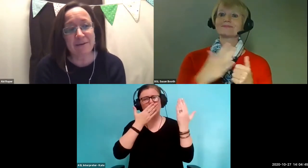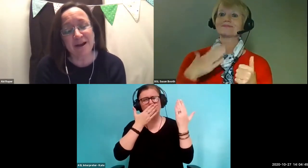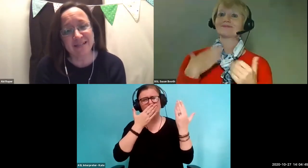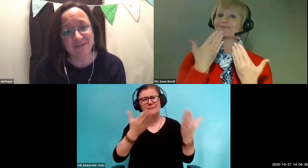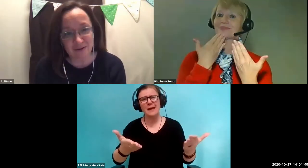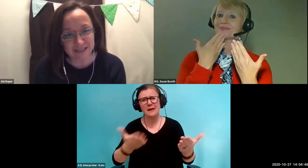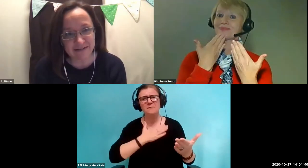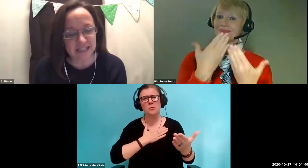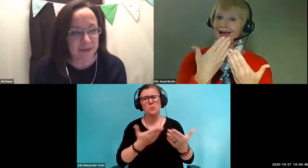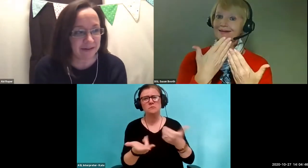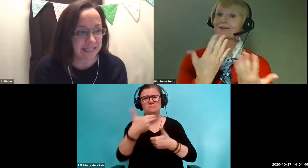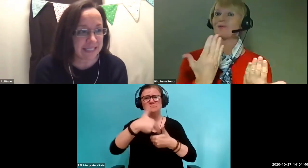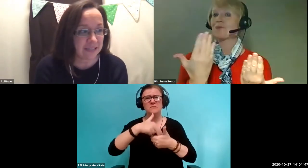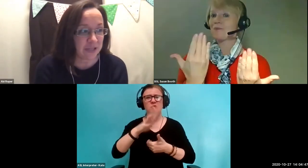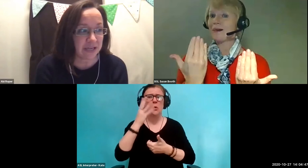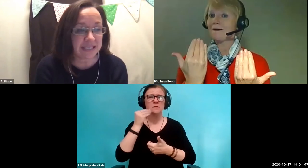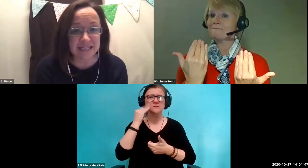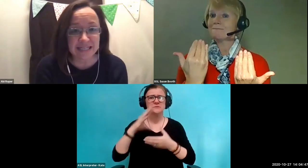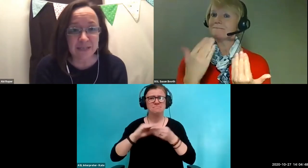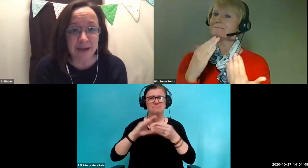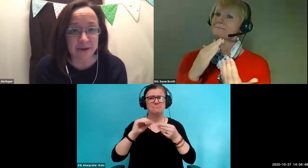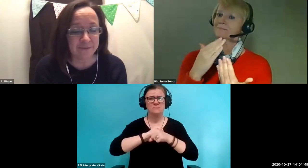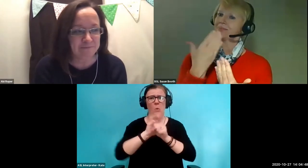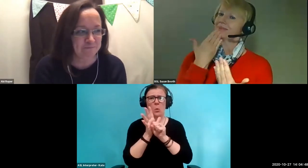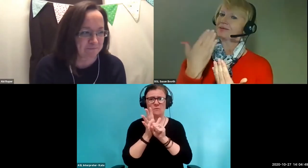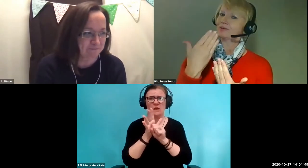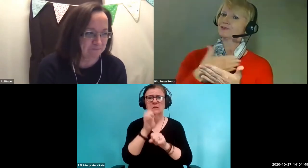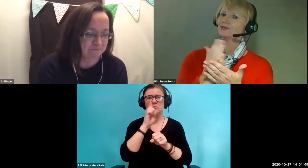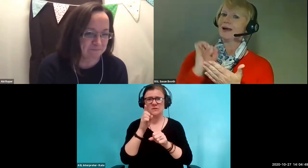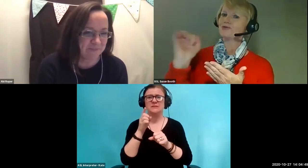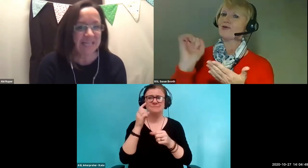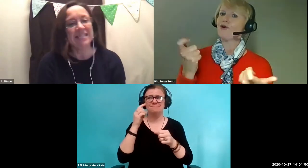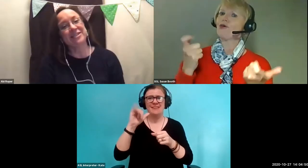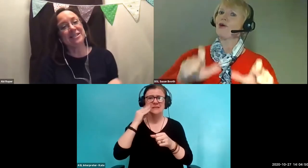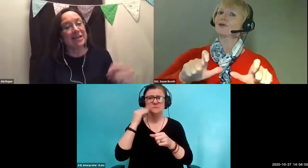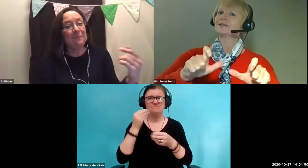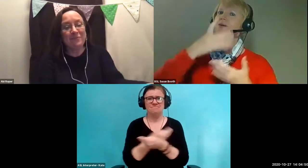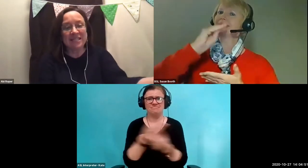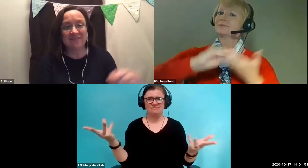personal lockdown experiences with us in today's panel so just a couple of bits of